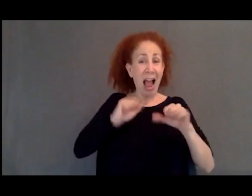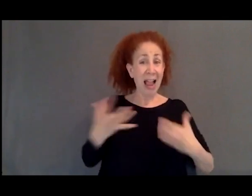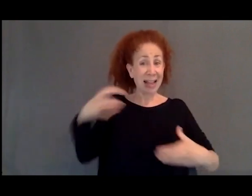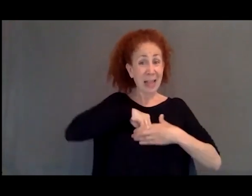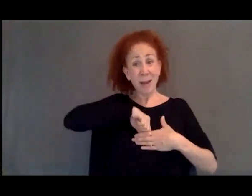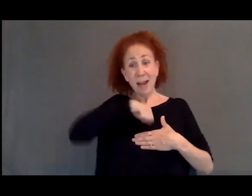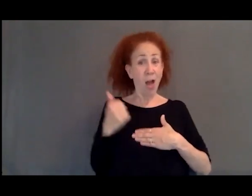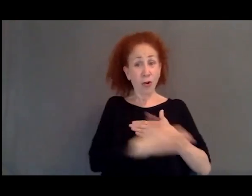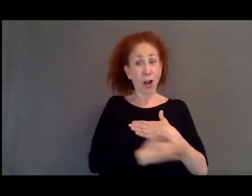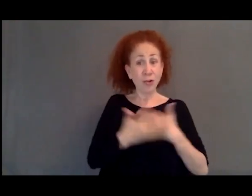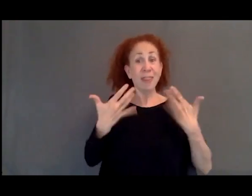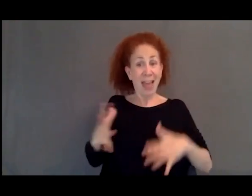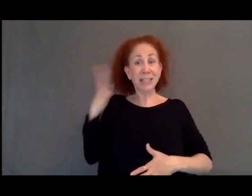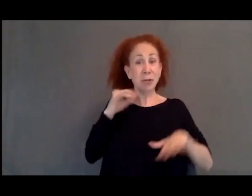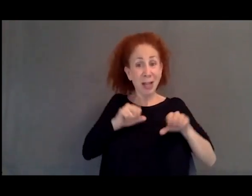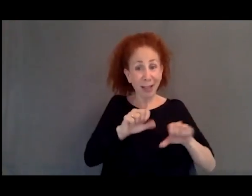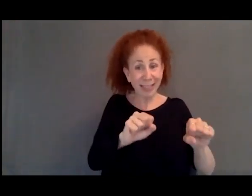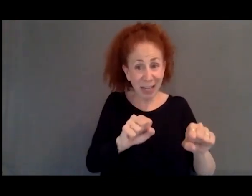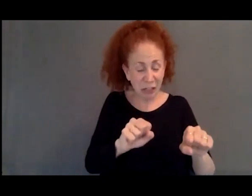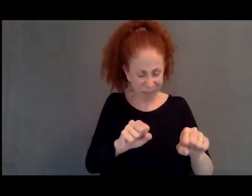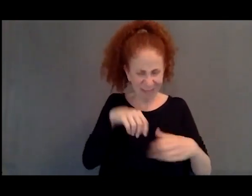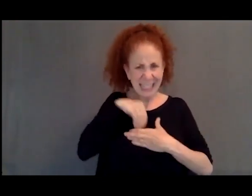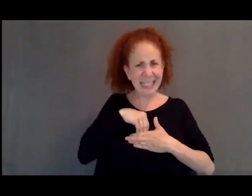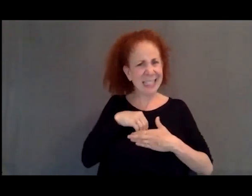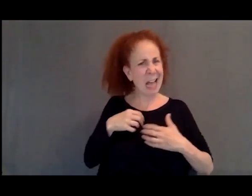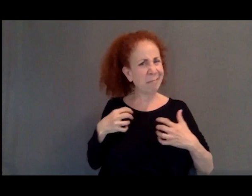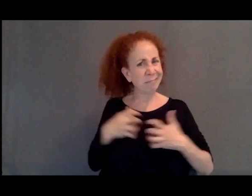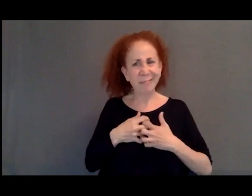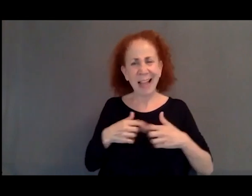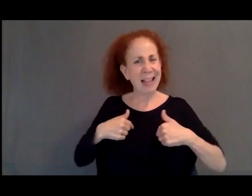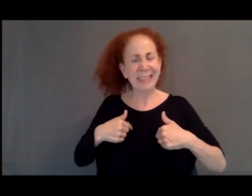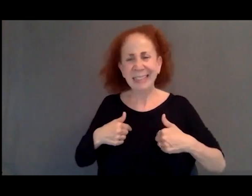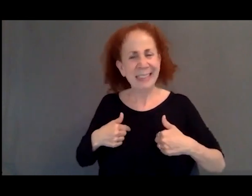of Vietnamese refugees-- but not just Vietnamese refugees, a lot of refugees and immigrants--